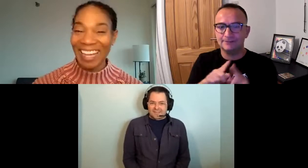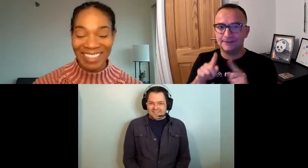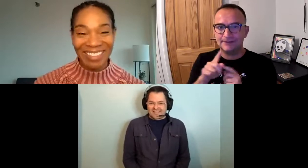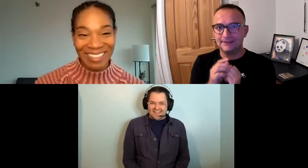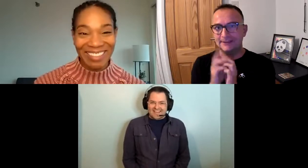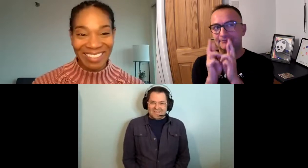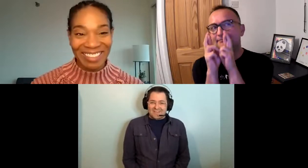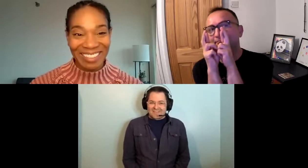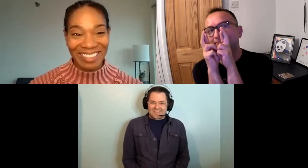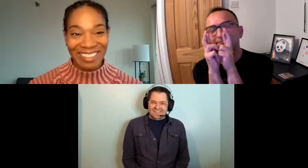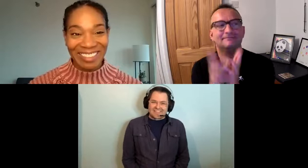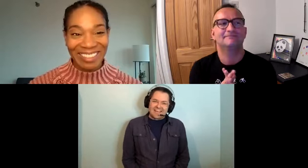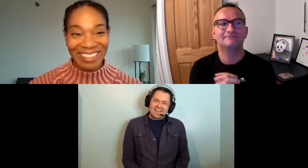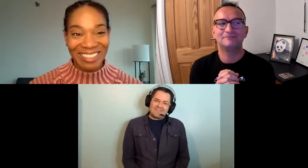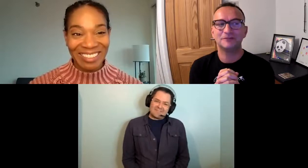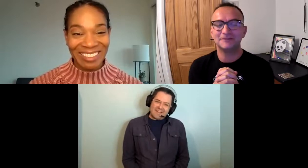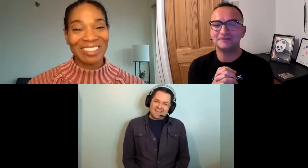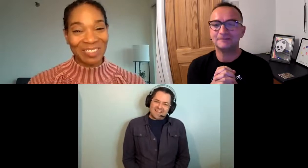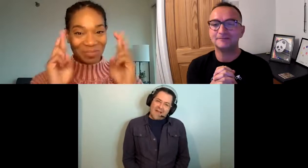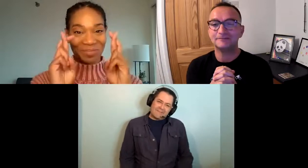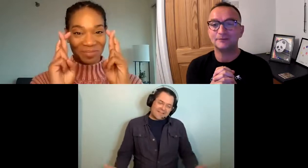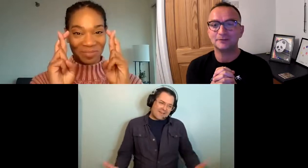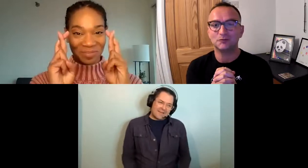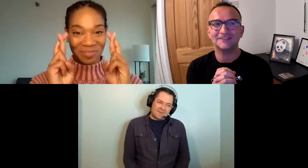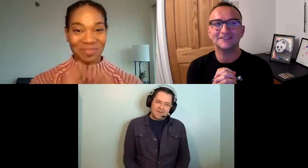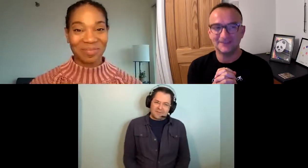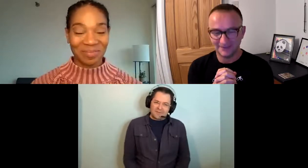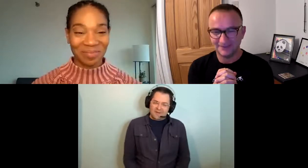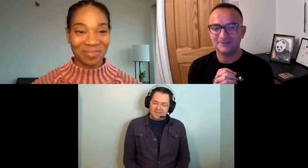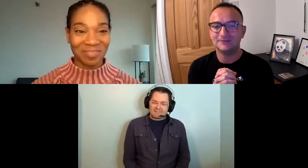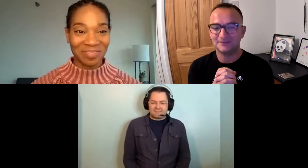Thank you again Tyron for having me and thank